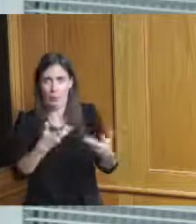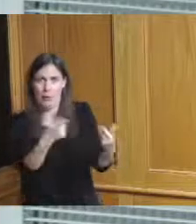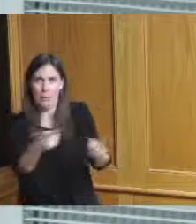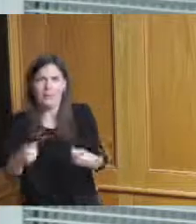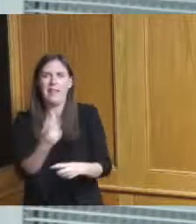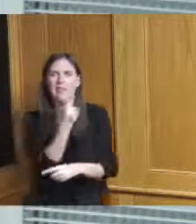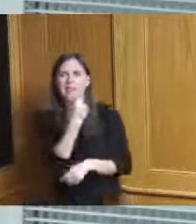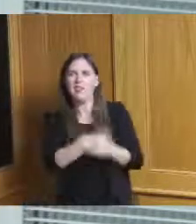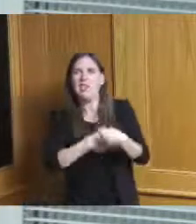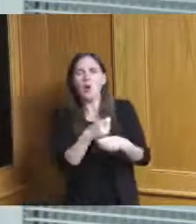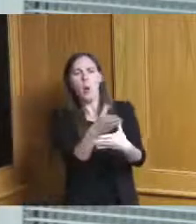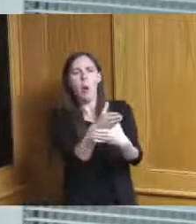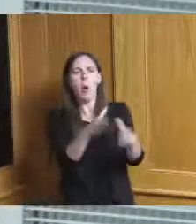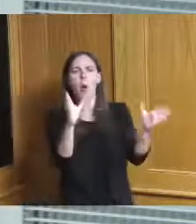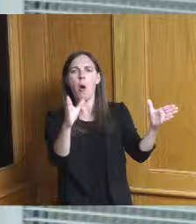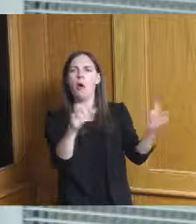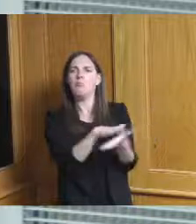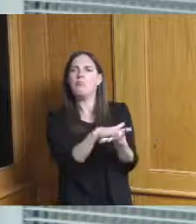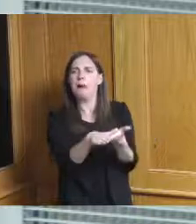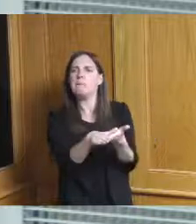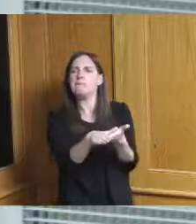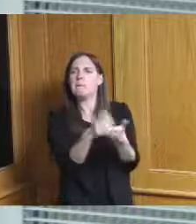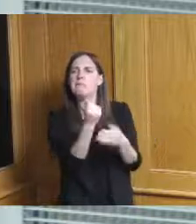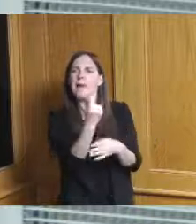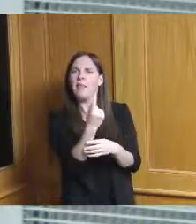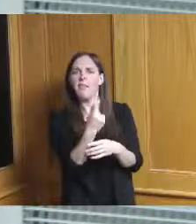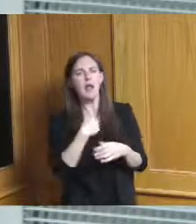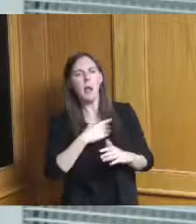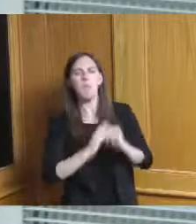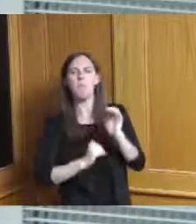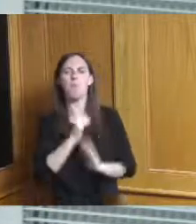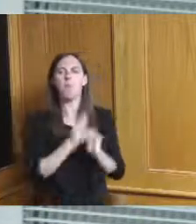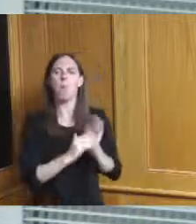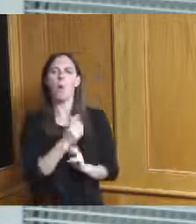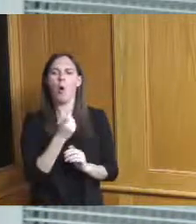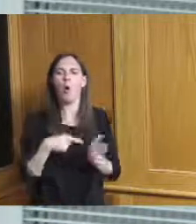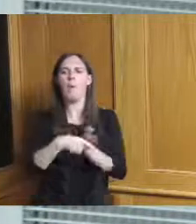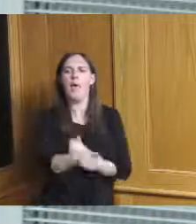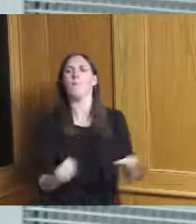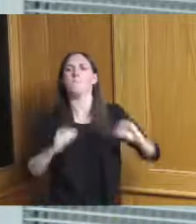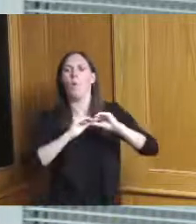more because there's only 11 years left on these that helped we're also seemed to be on this in the